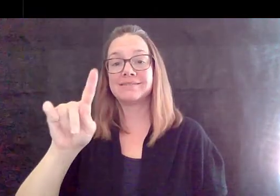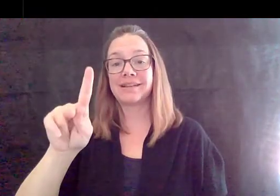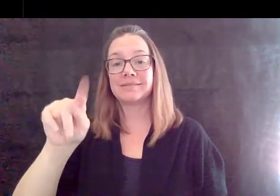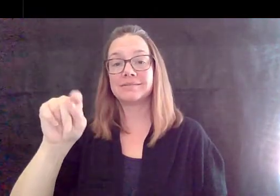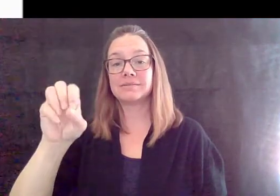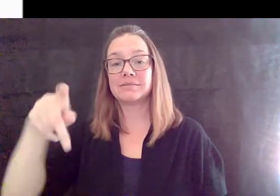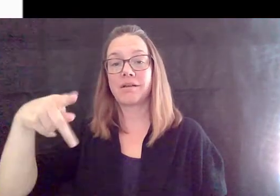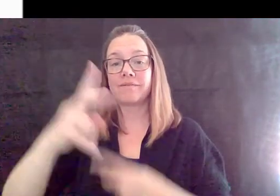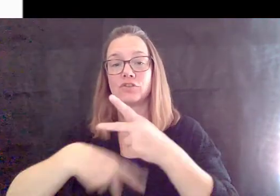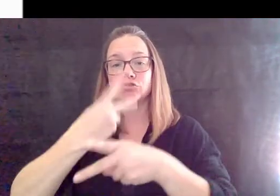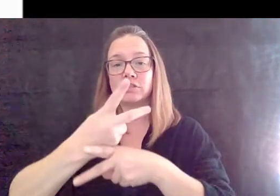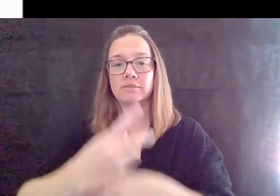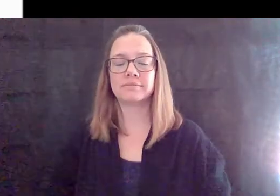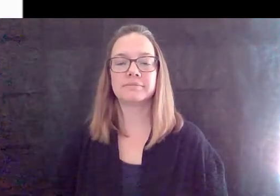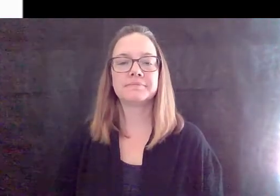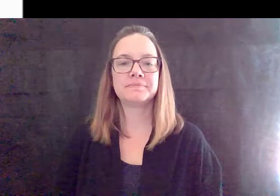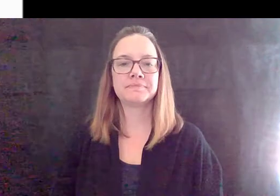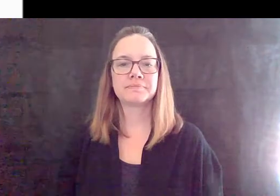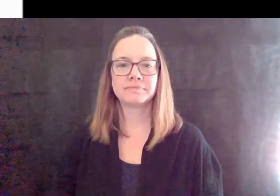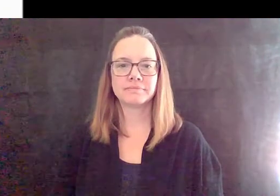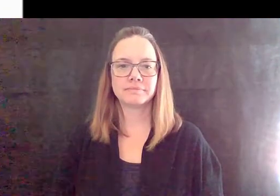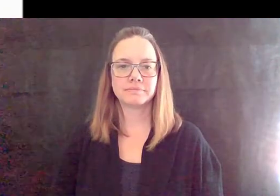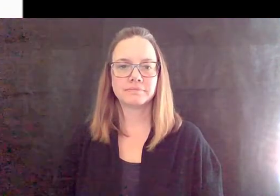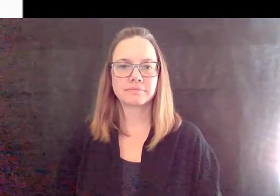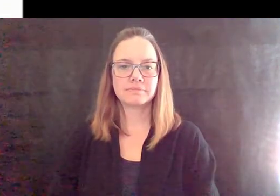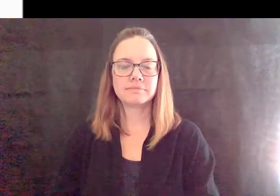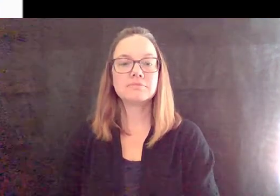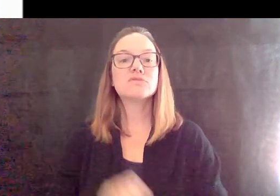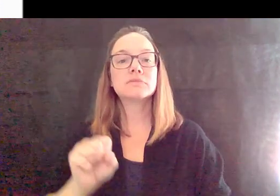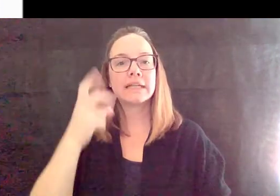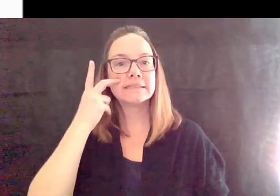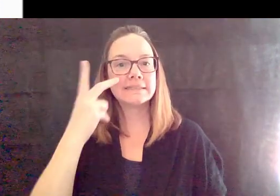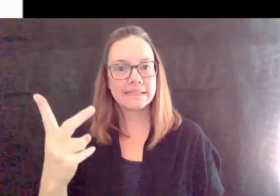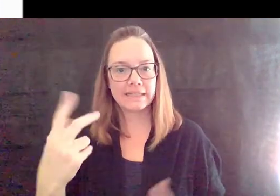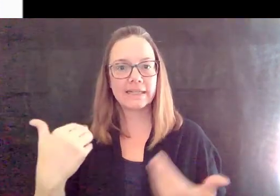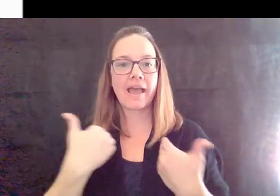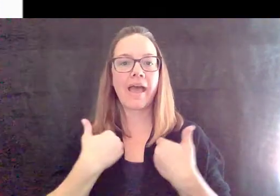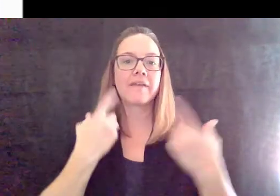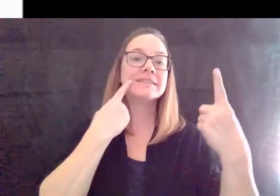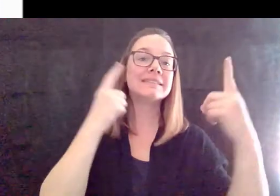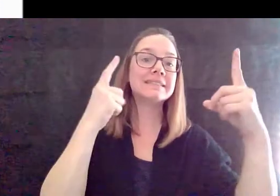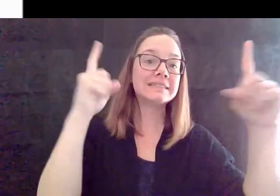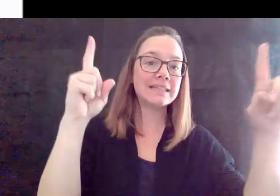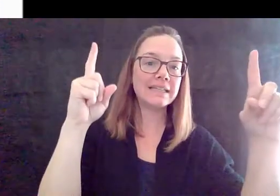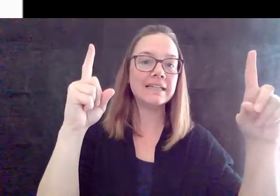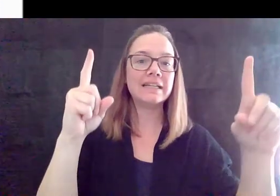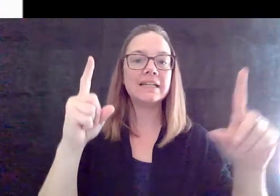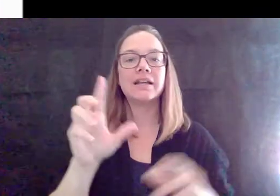[VIDEO PLAYBACK] So you can see here we have succeed,